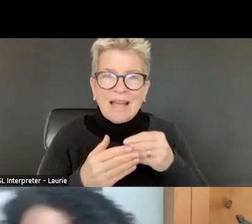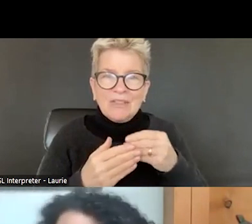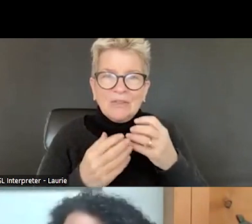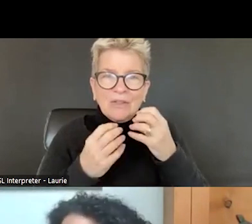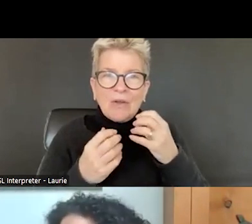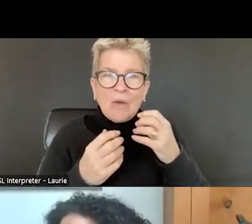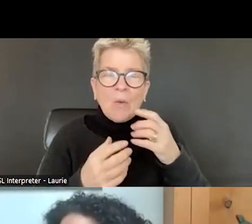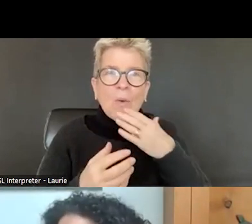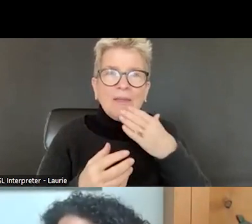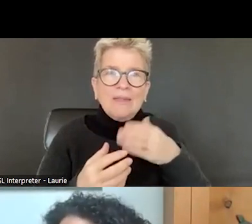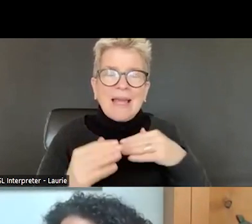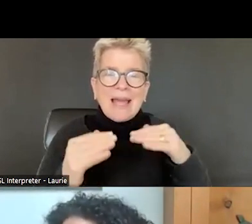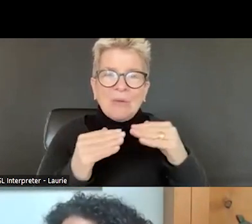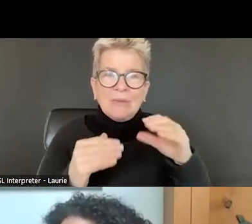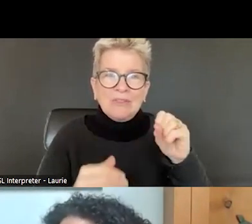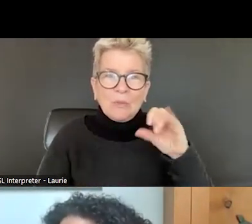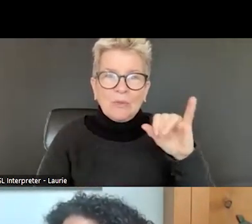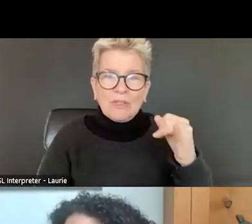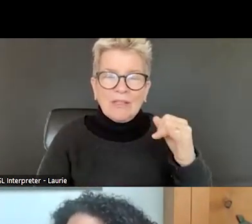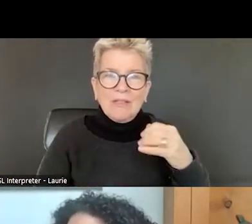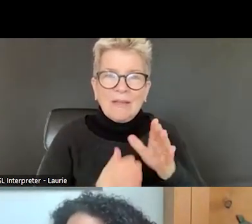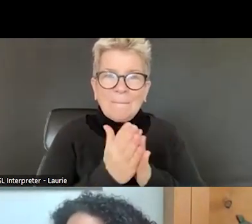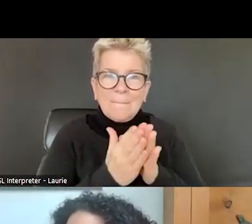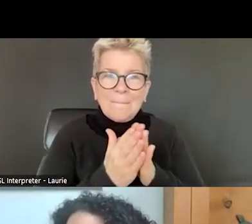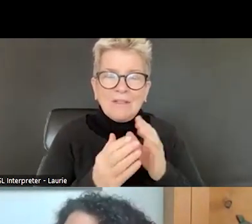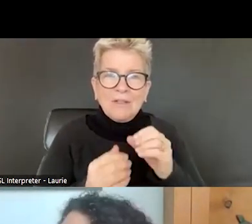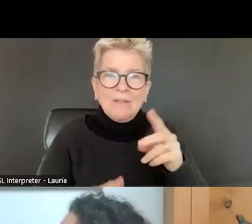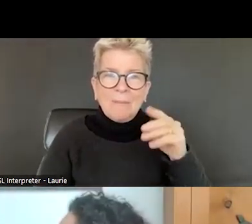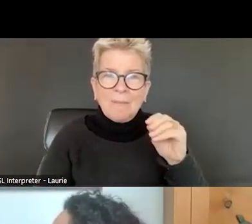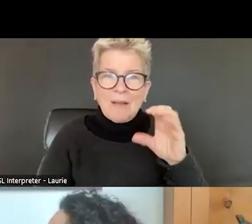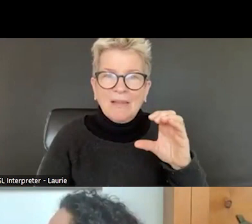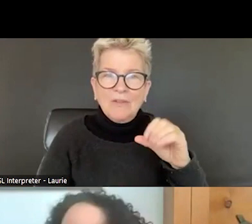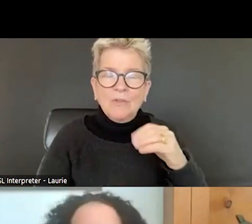justice. Her passion is that people of color be well-versed in matters of personal